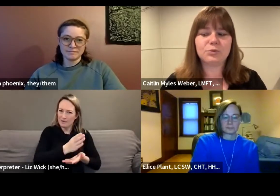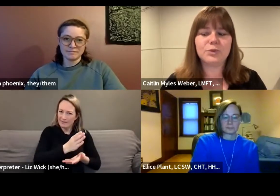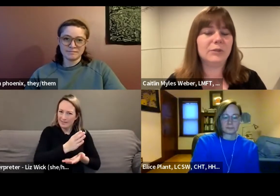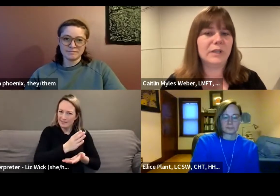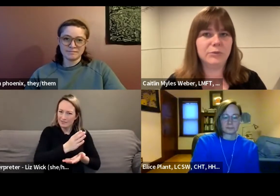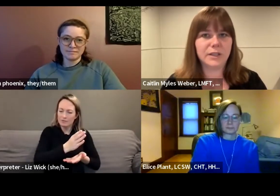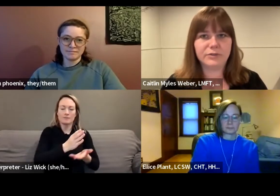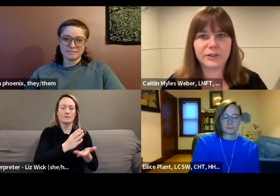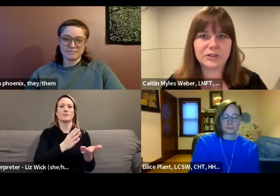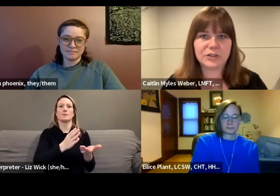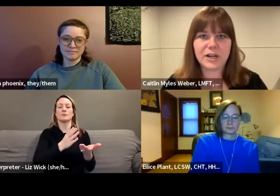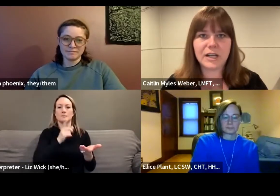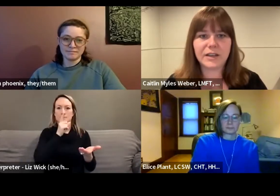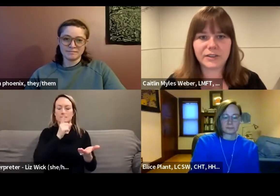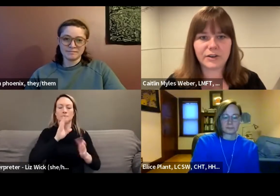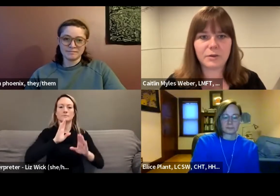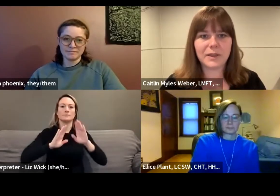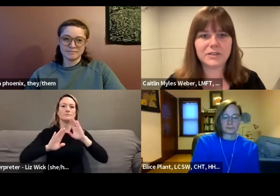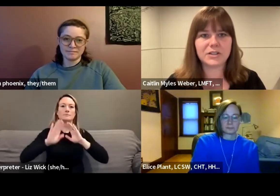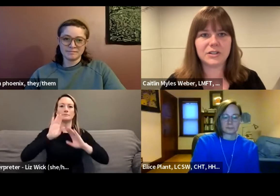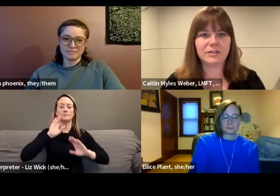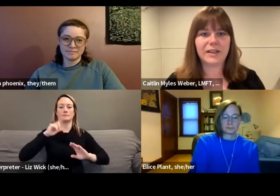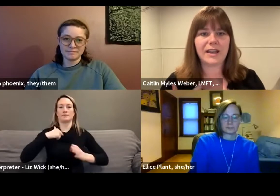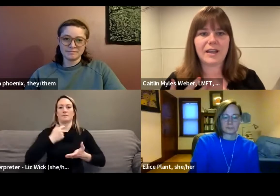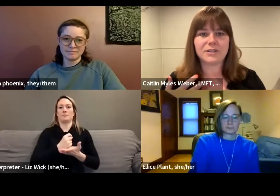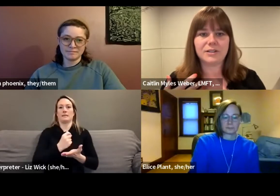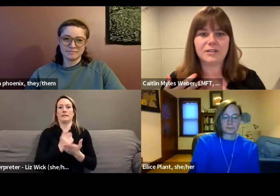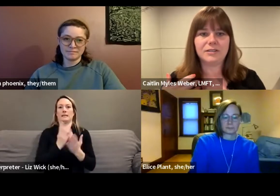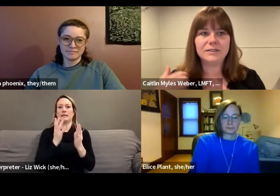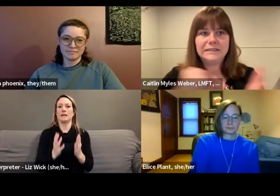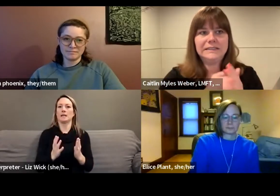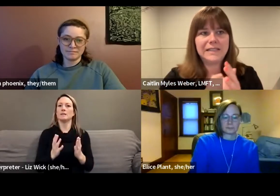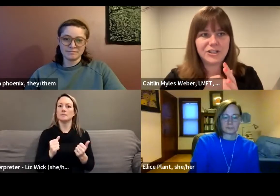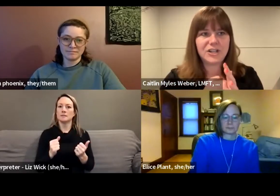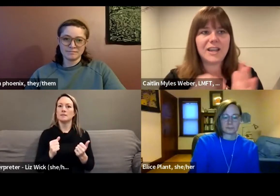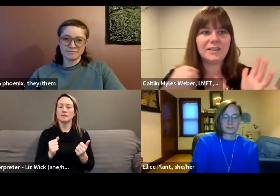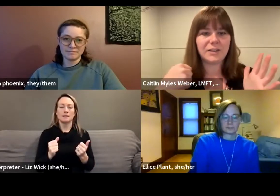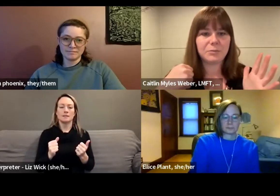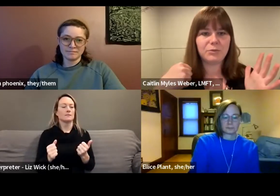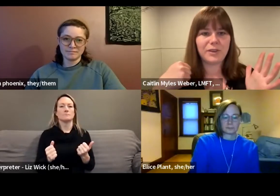it's really, really, really frustrating as a therapist to like have to educate someone